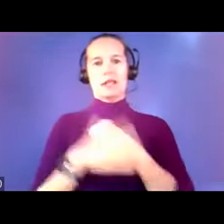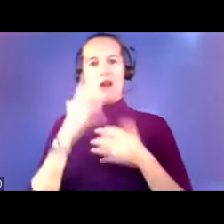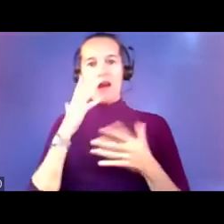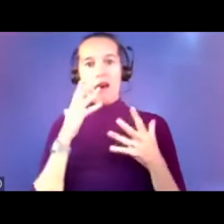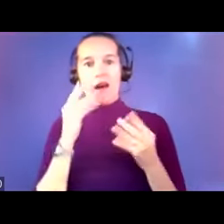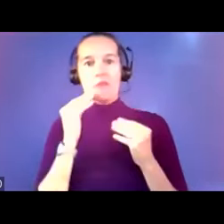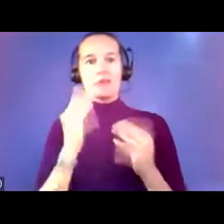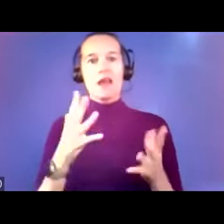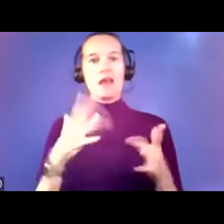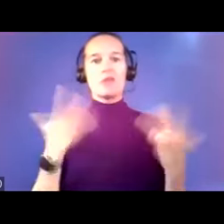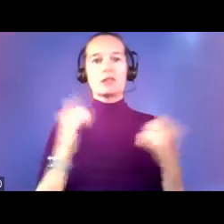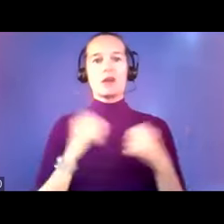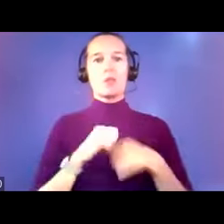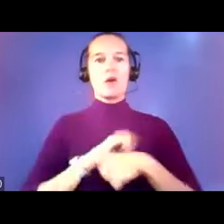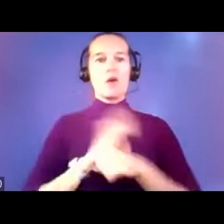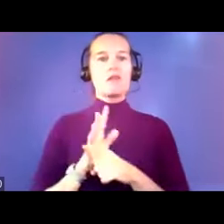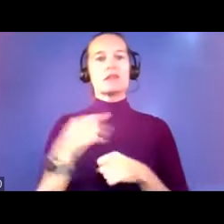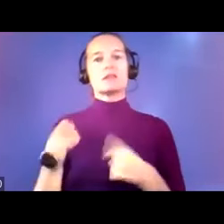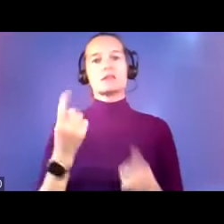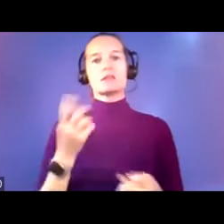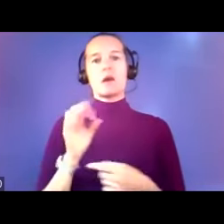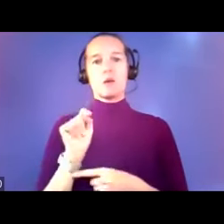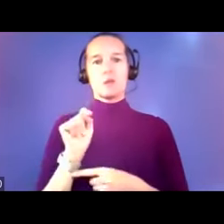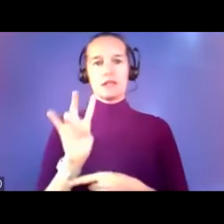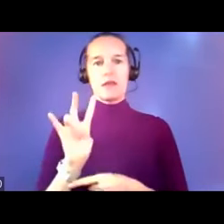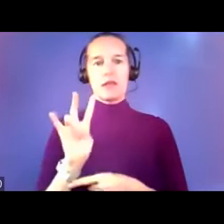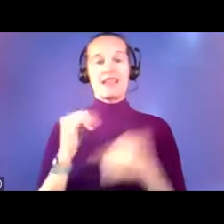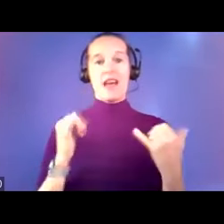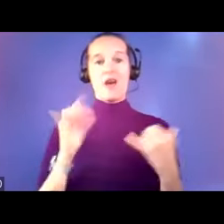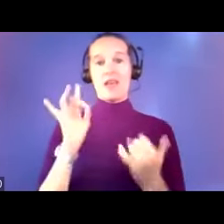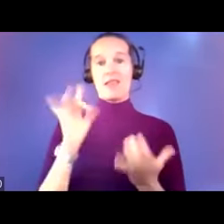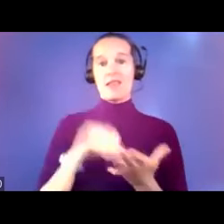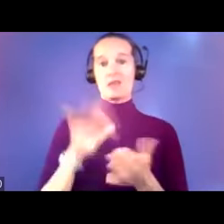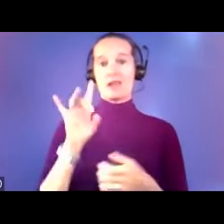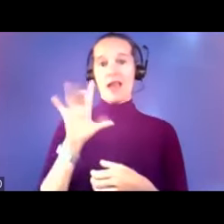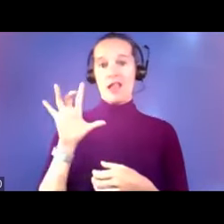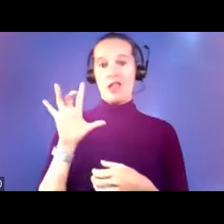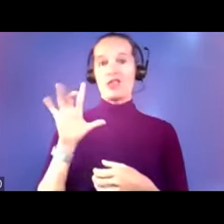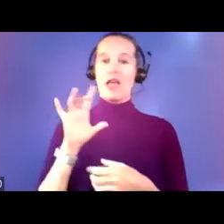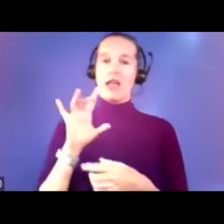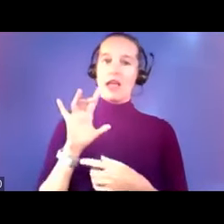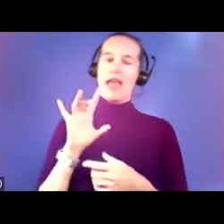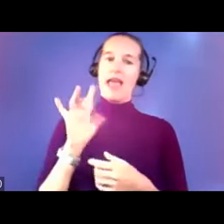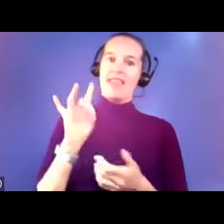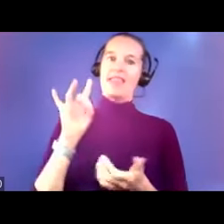As of October seven, we now have eight thousand eighty three confirmed cases in Sonoma County,